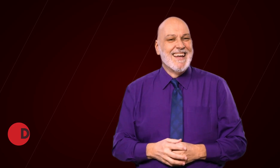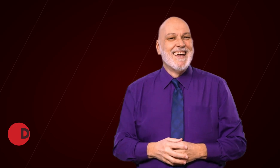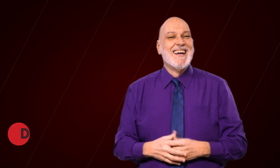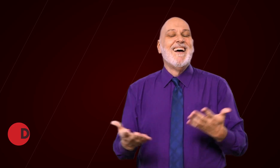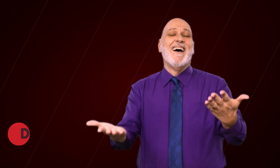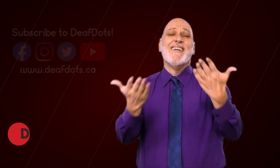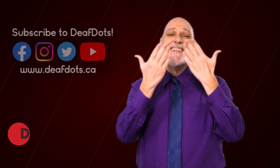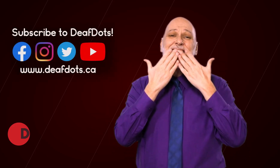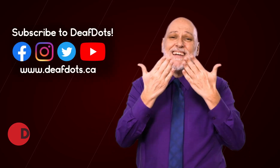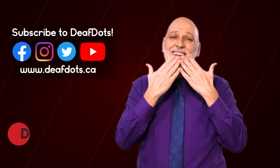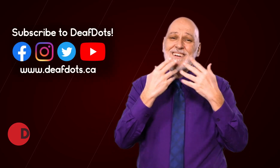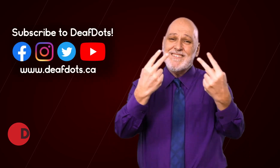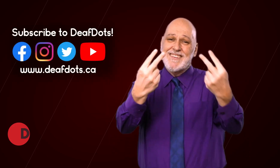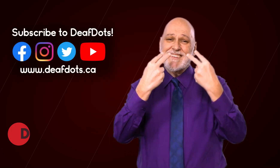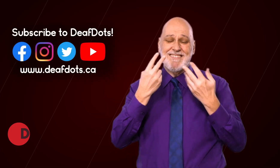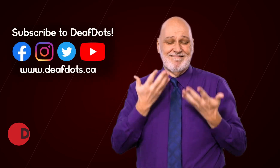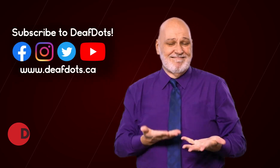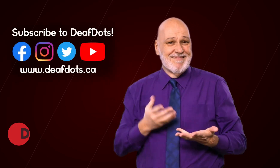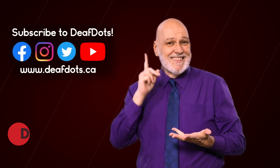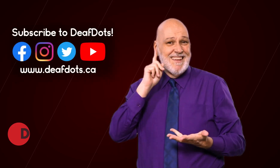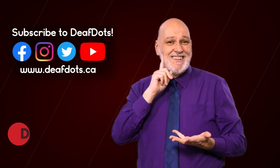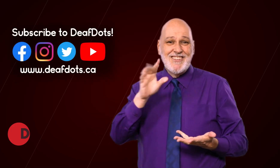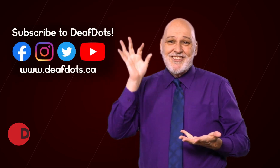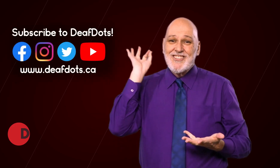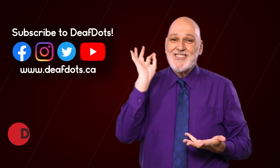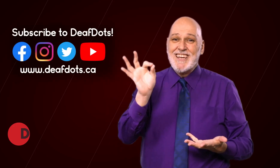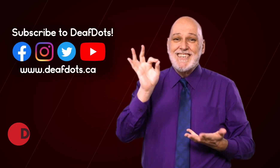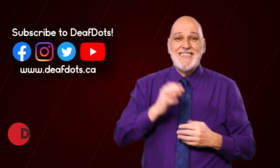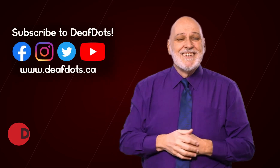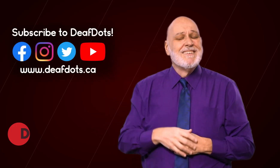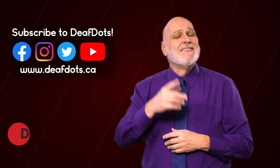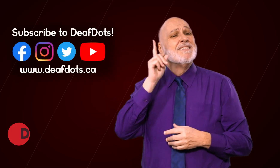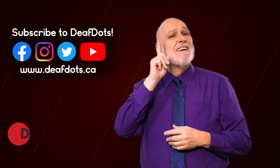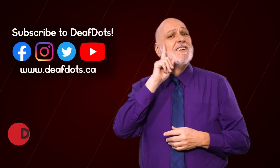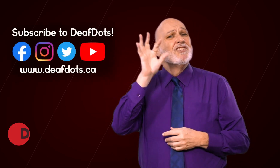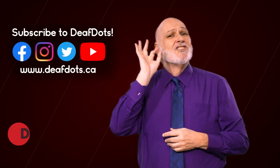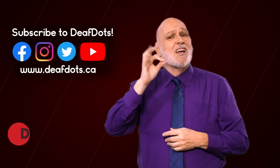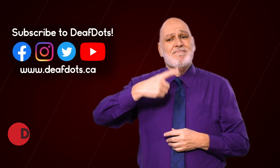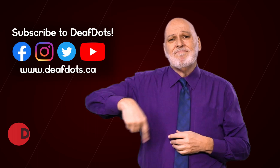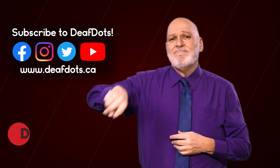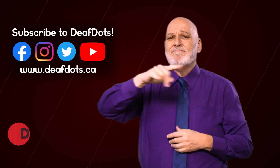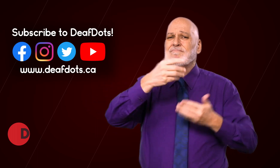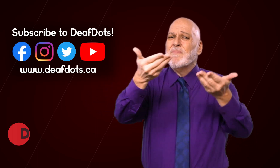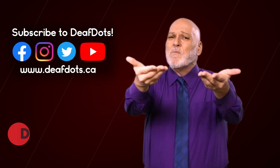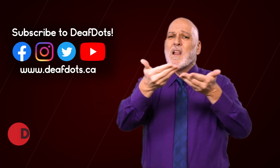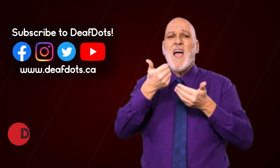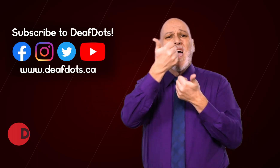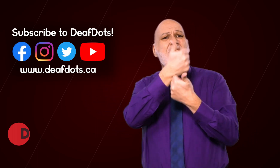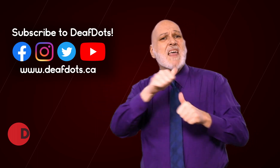[Anselmo]: Thank you for watching this report.